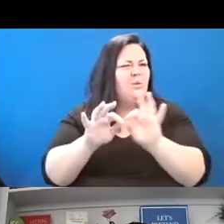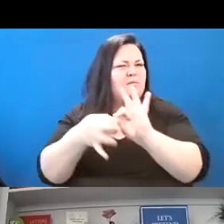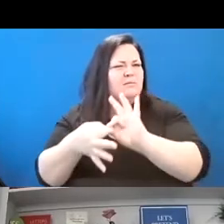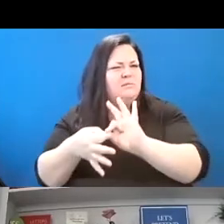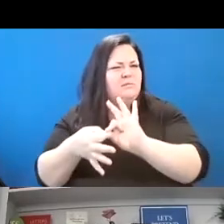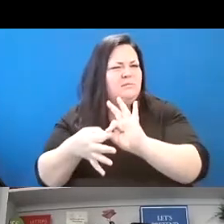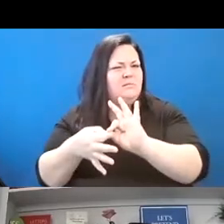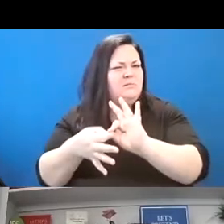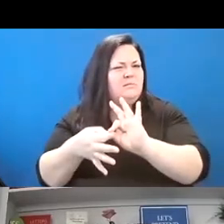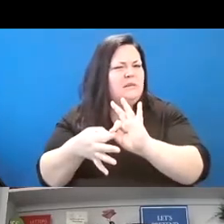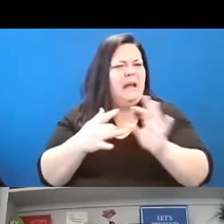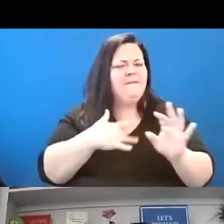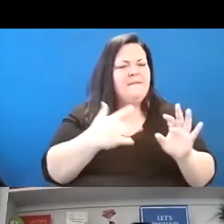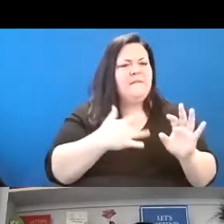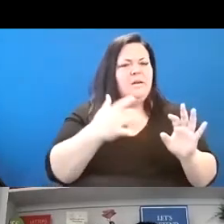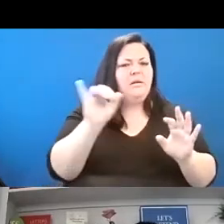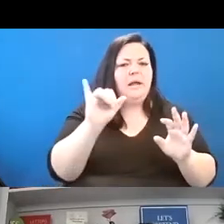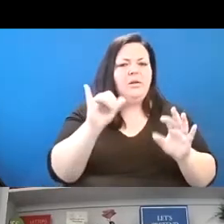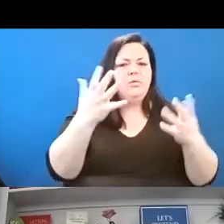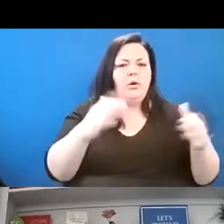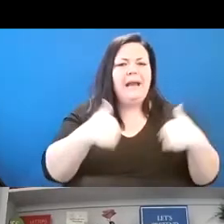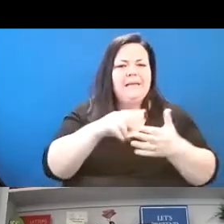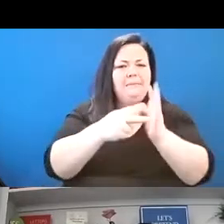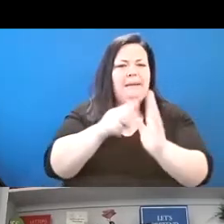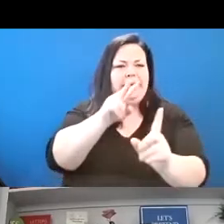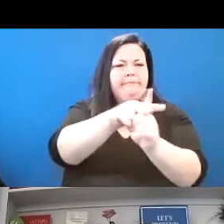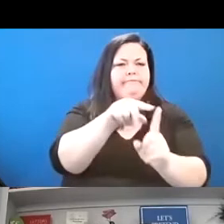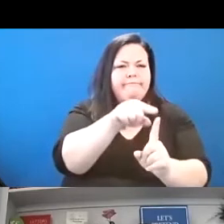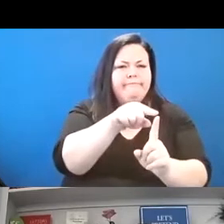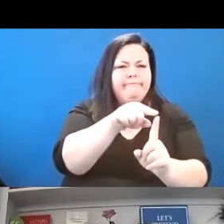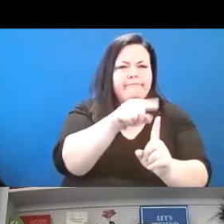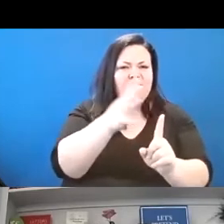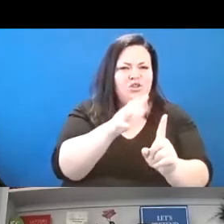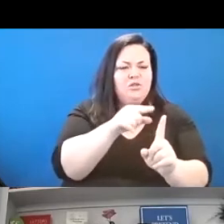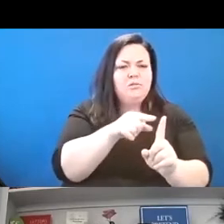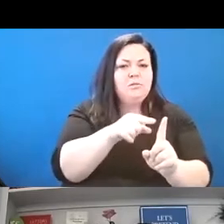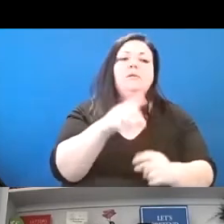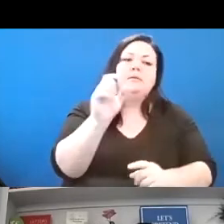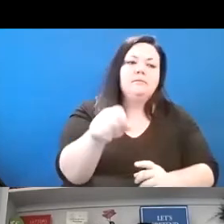does it feel like it's already assigning meaning to it yes it's it's already so that's what's